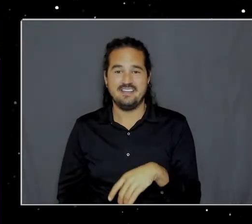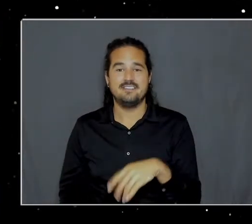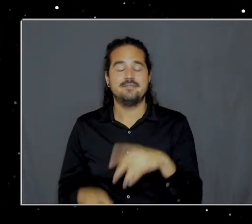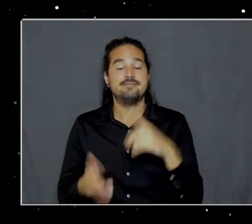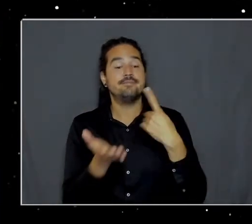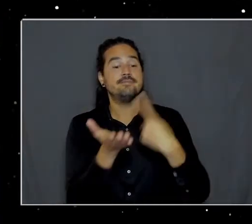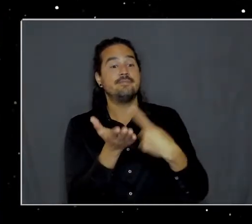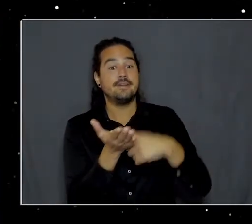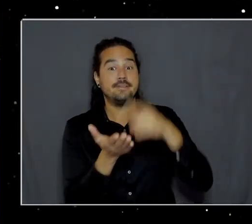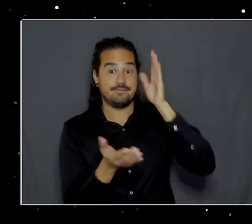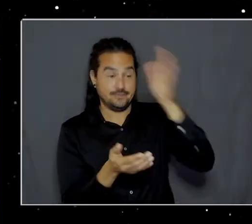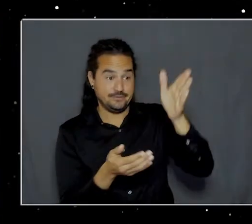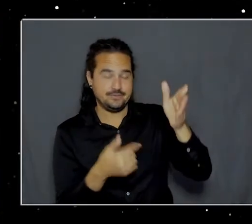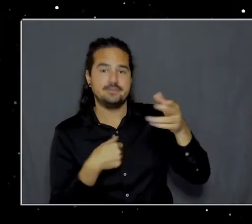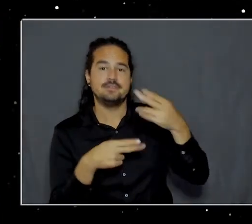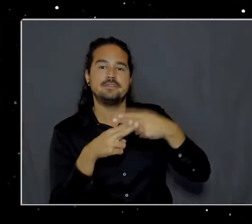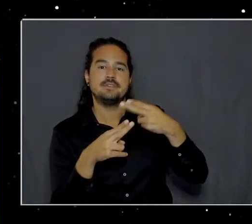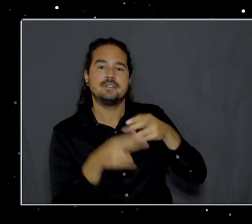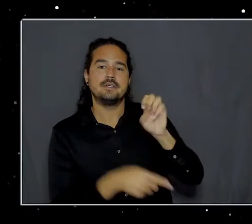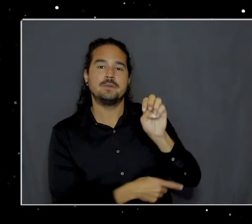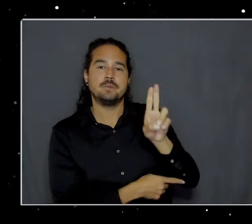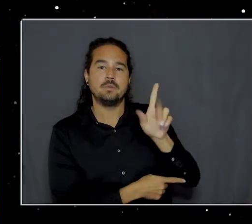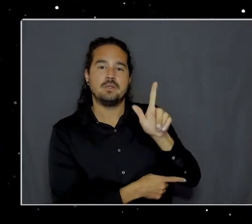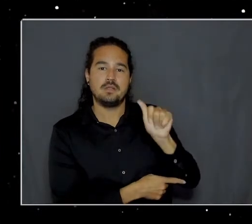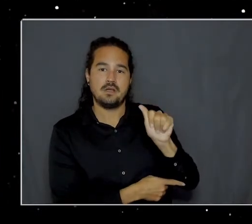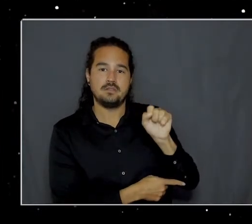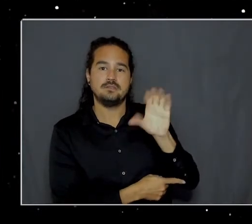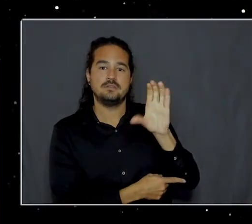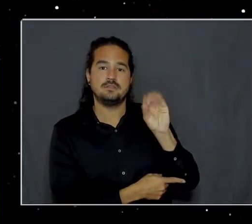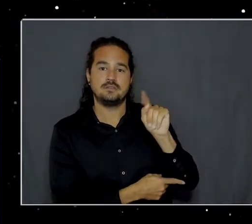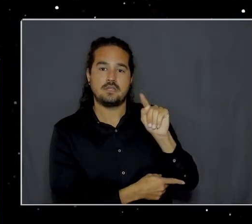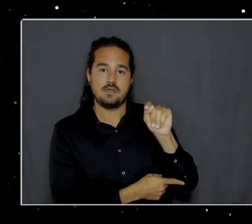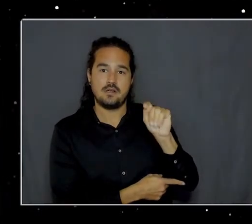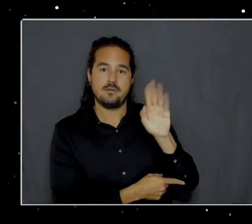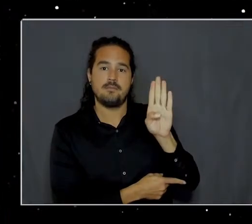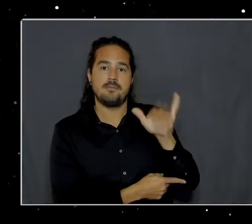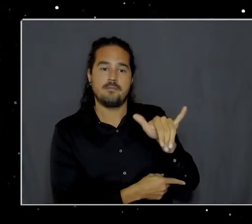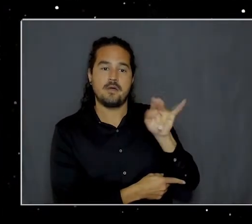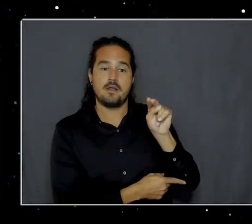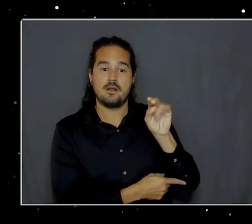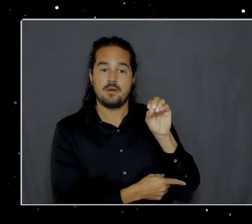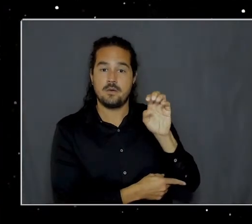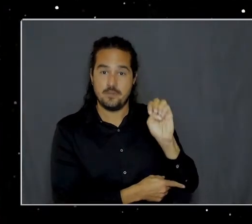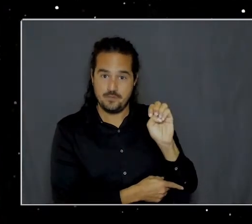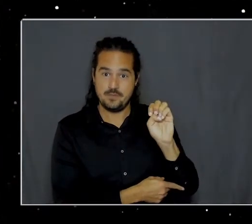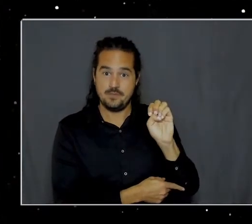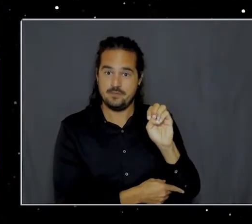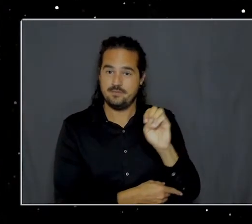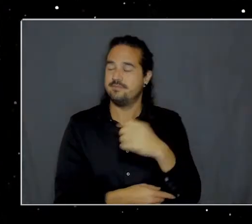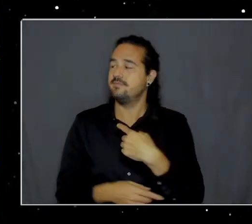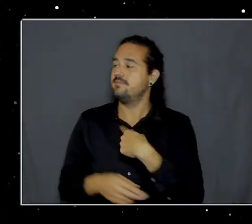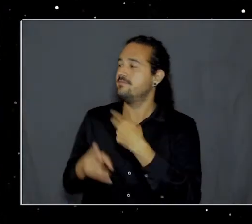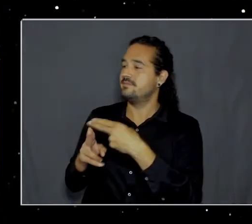THE FUTURE. EULA SCOTT BYNOE: OH, I'M GLAD. I'M GLAD. AND SPEAKING OF THE FUTURE,